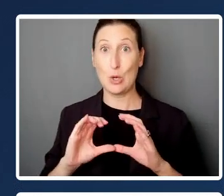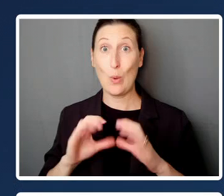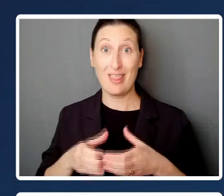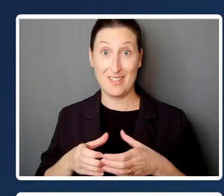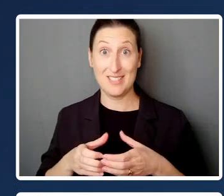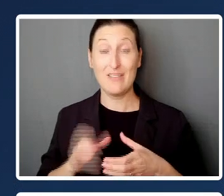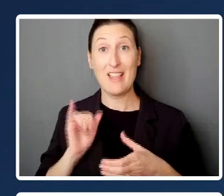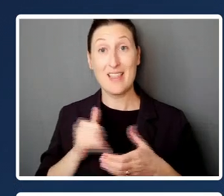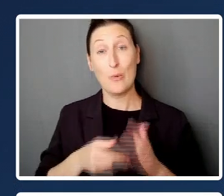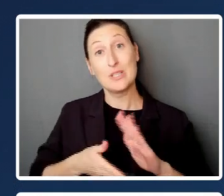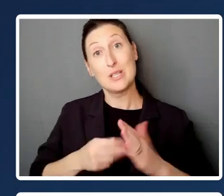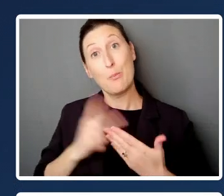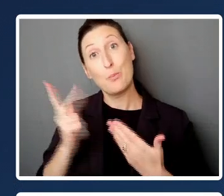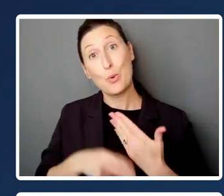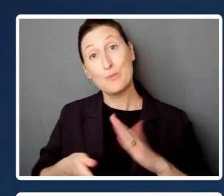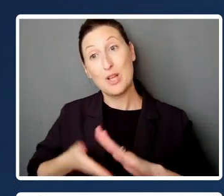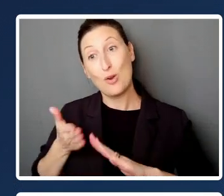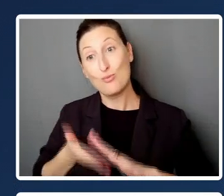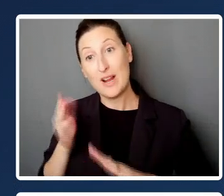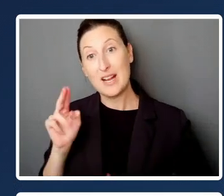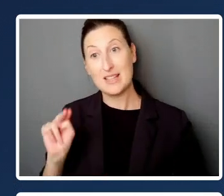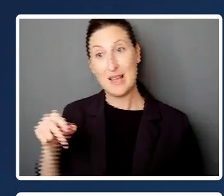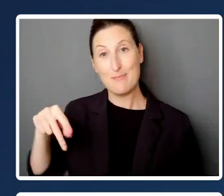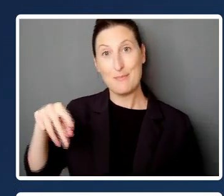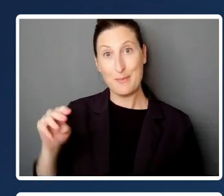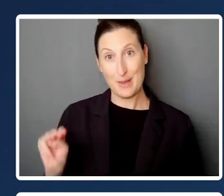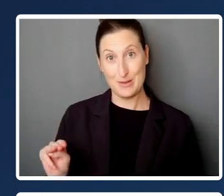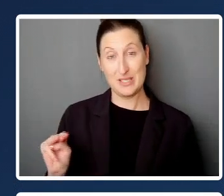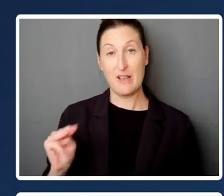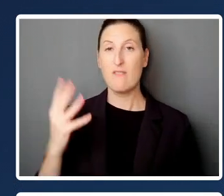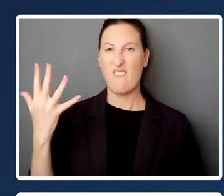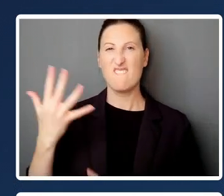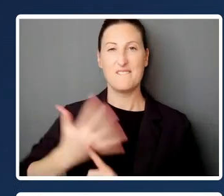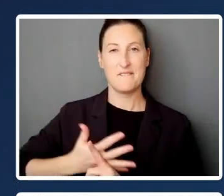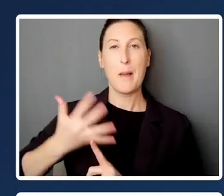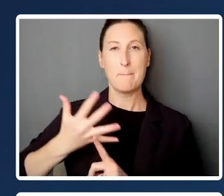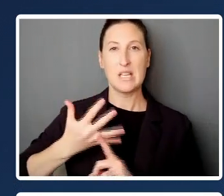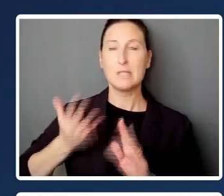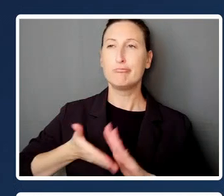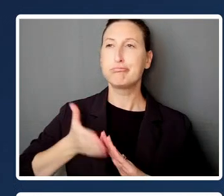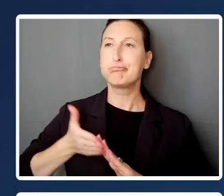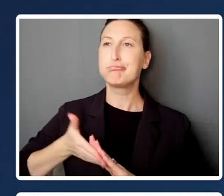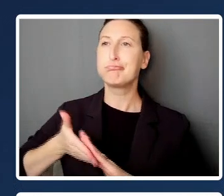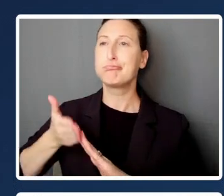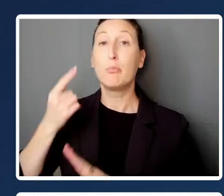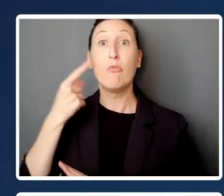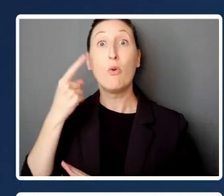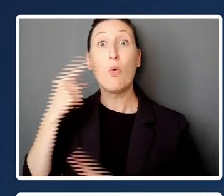And it was -- it ran for five months, and it was designed to teach high school students